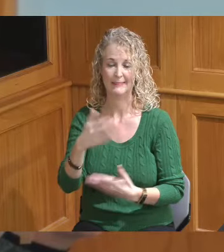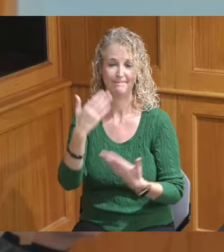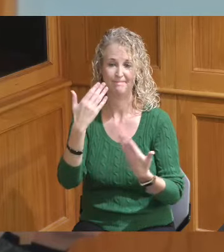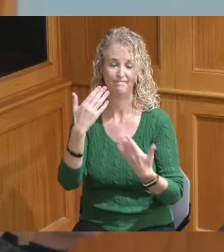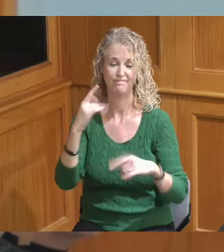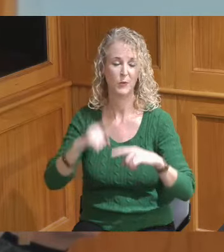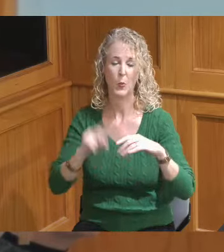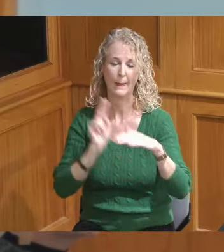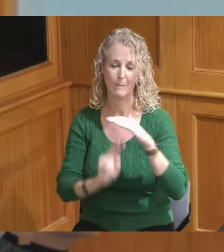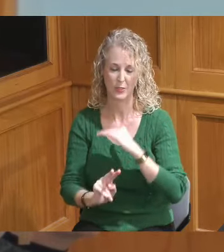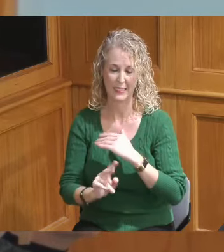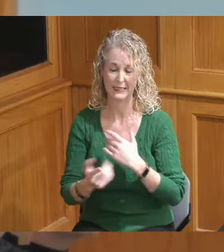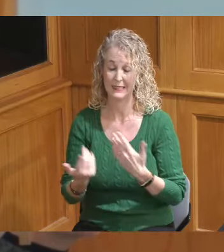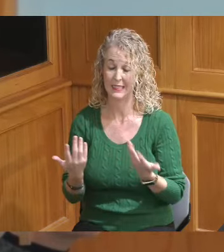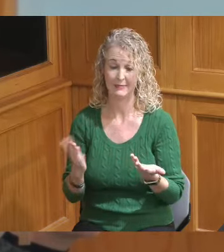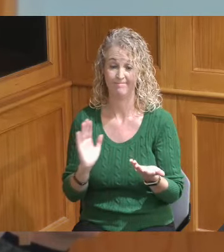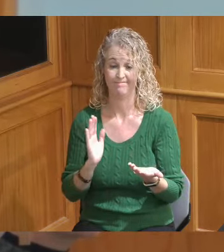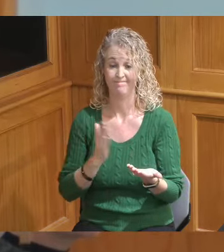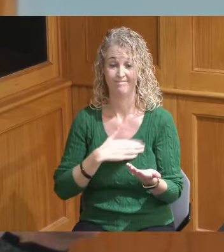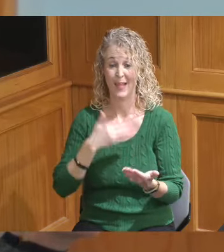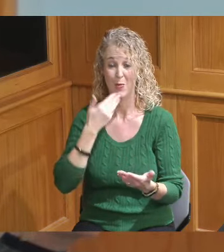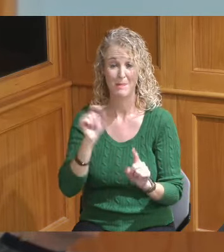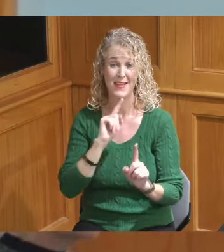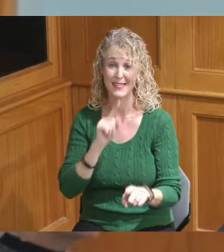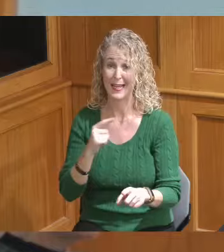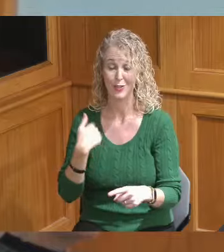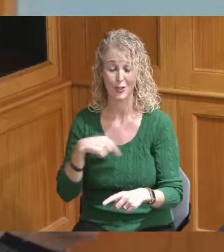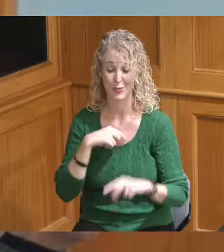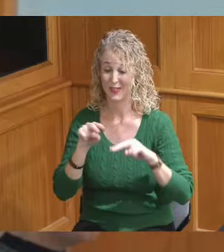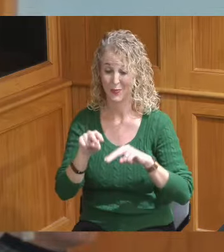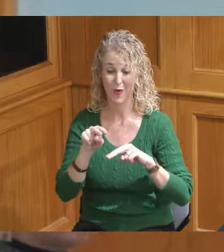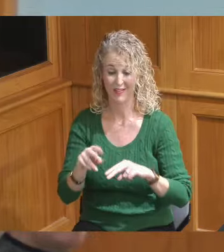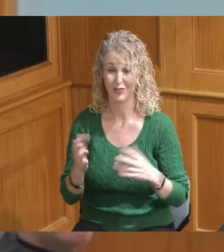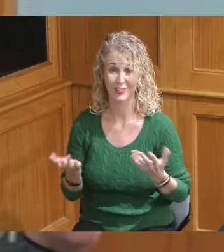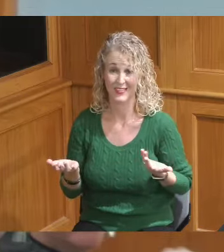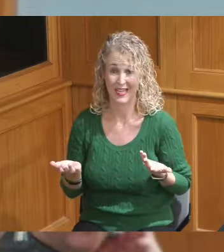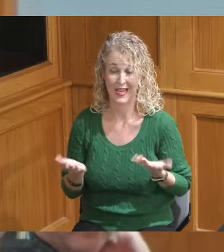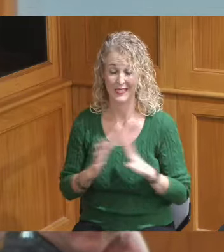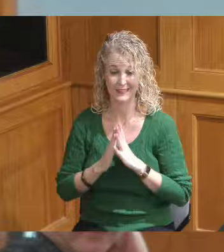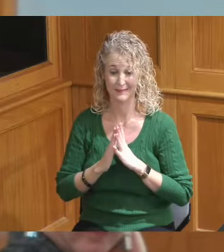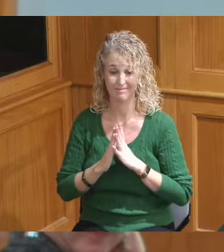that and continuing to to watch our costs and our cost estimates. we don't have a forecast one way